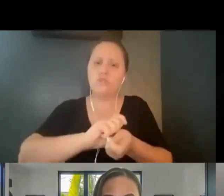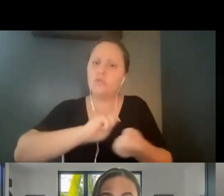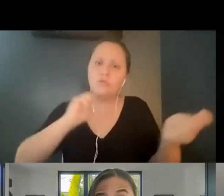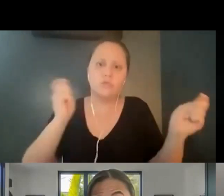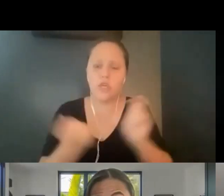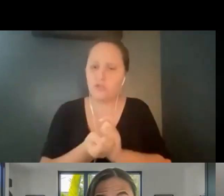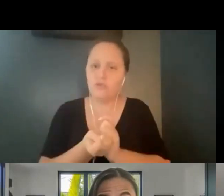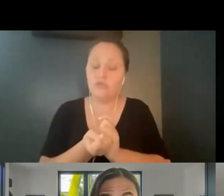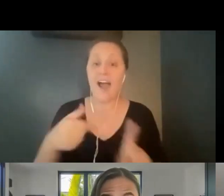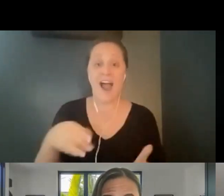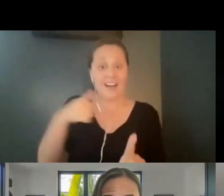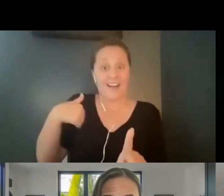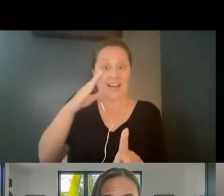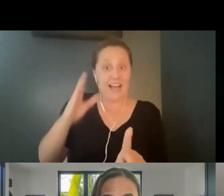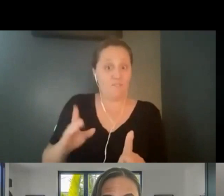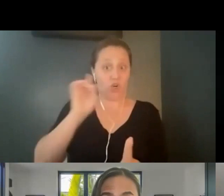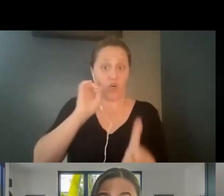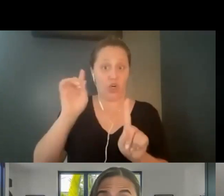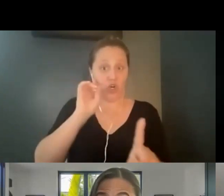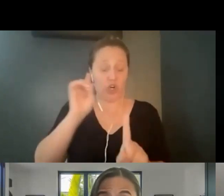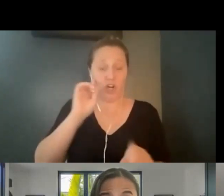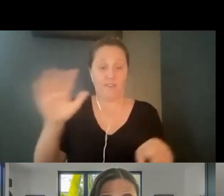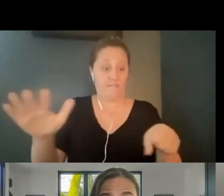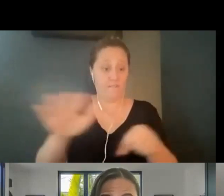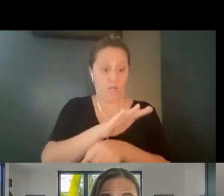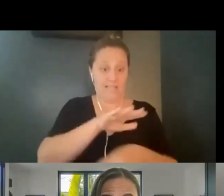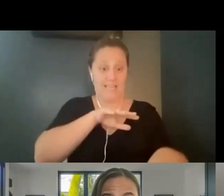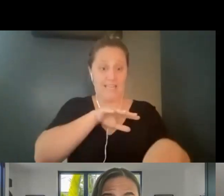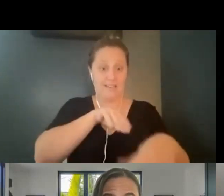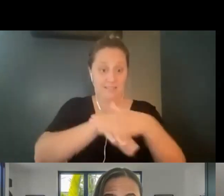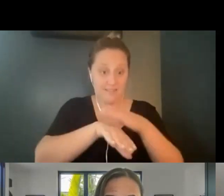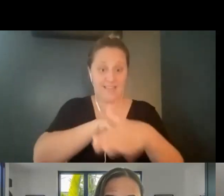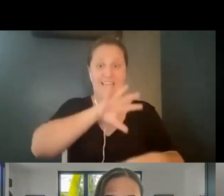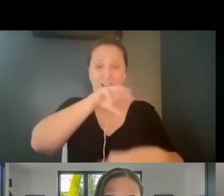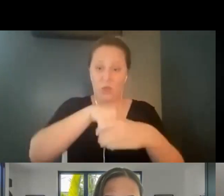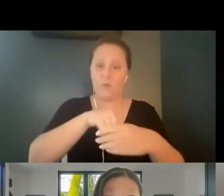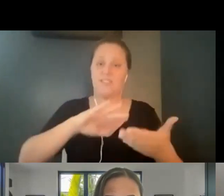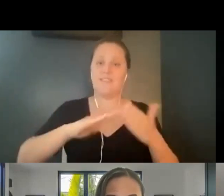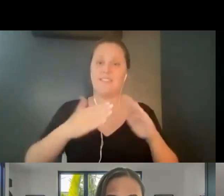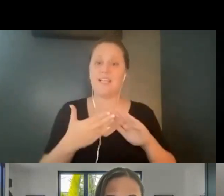a fully inclusive city. I mean we have some that are autism friendly